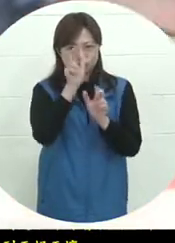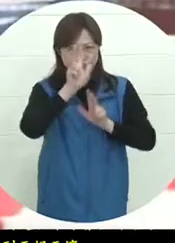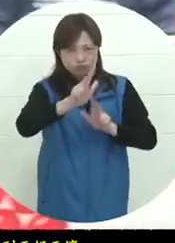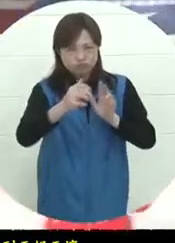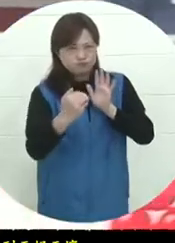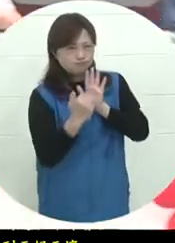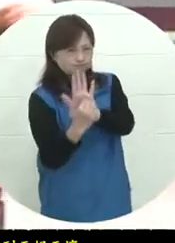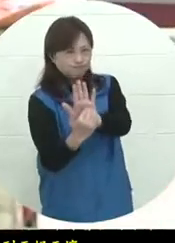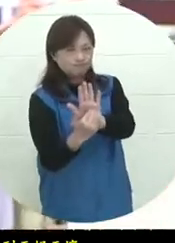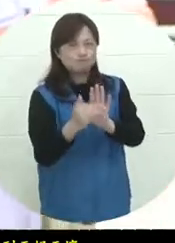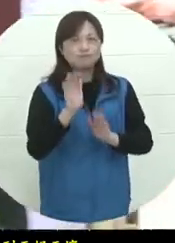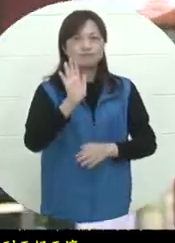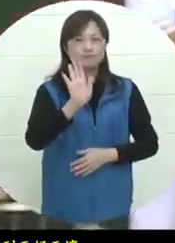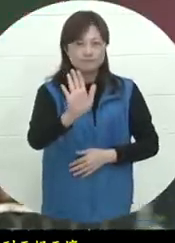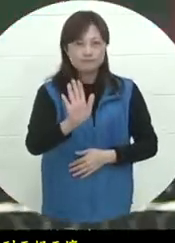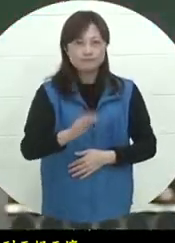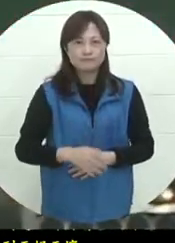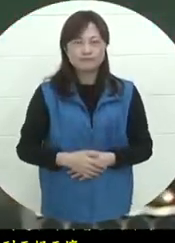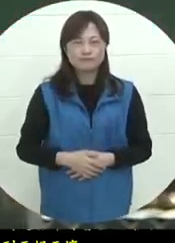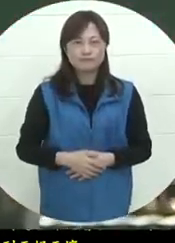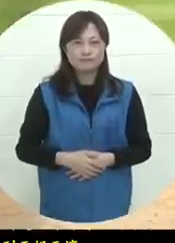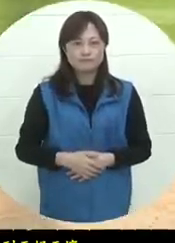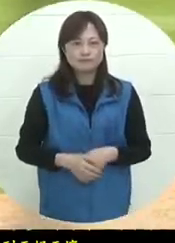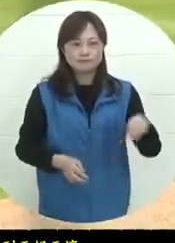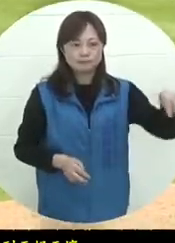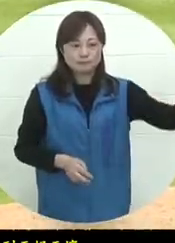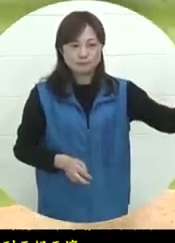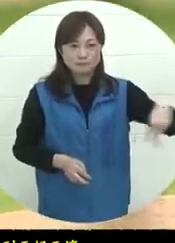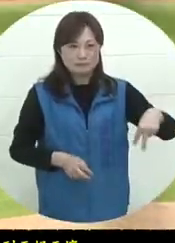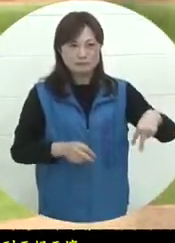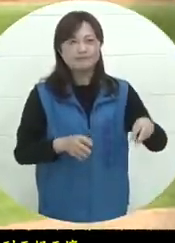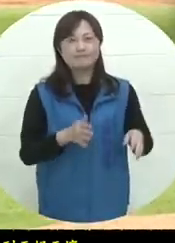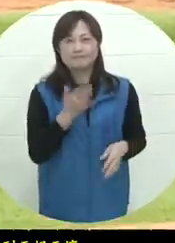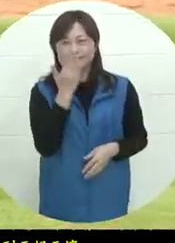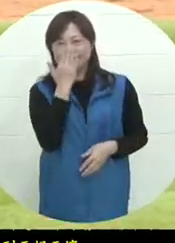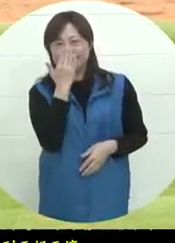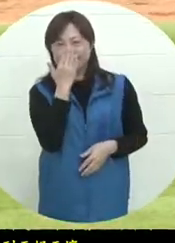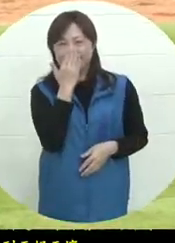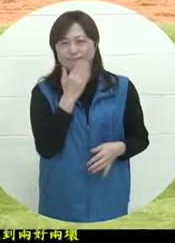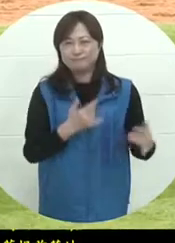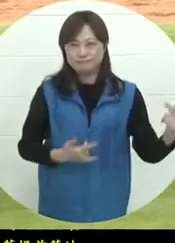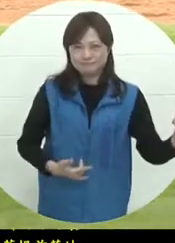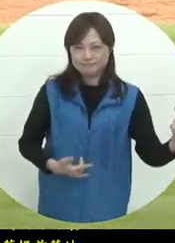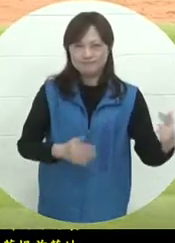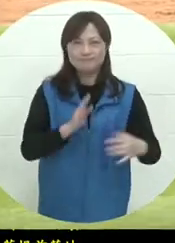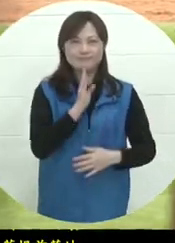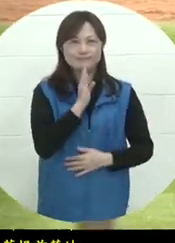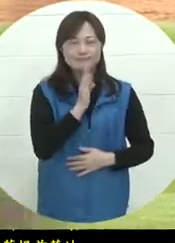At least the ball is blocked in front of the three consecutive runners, so they don't dare to act rashly. However, at this time,